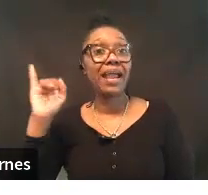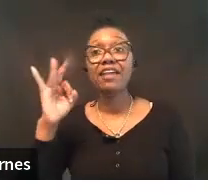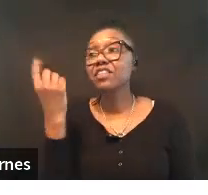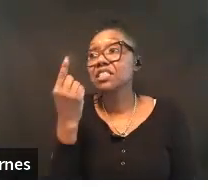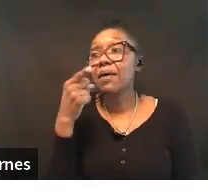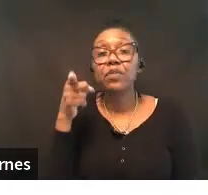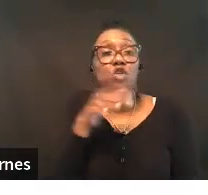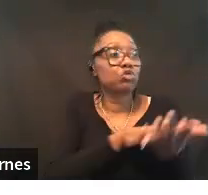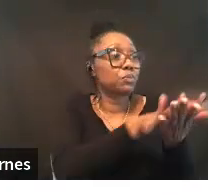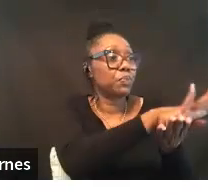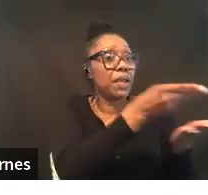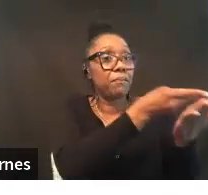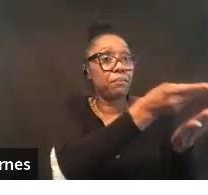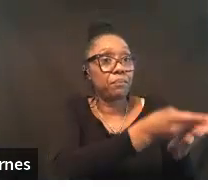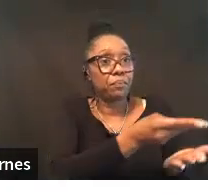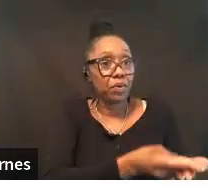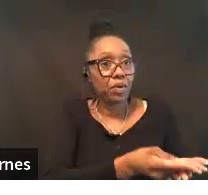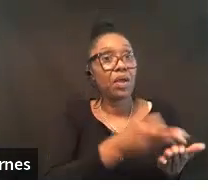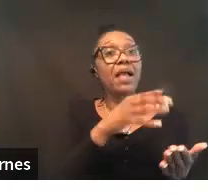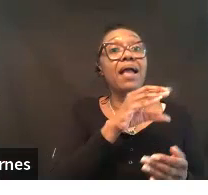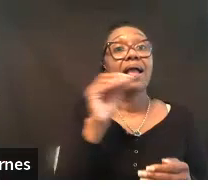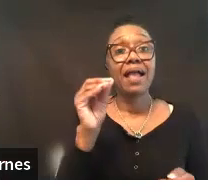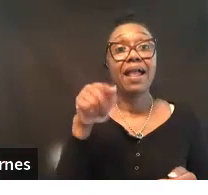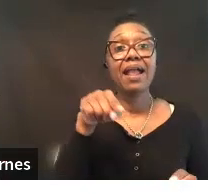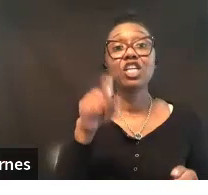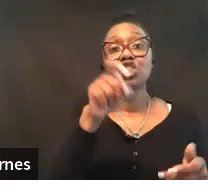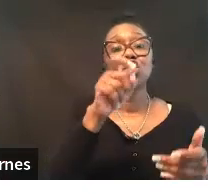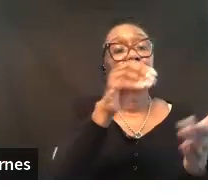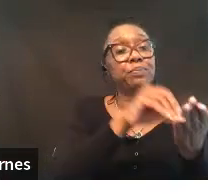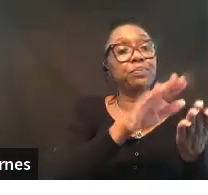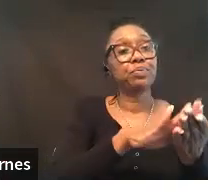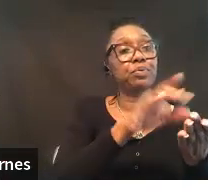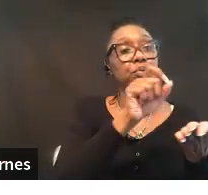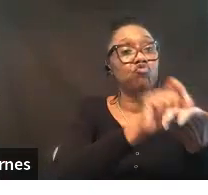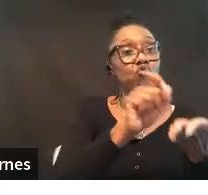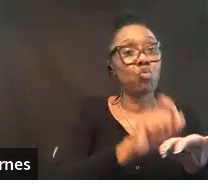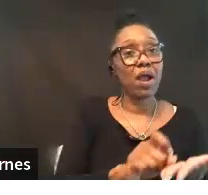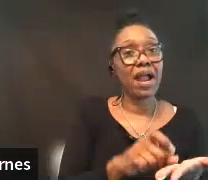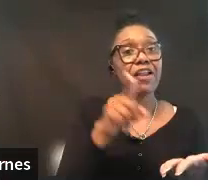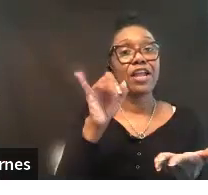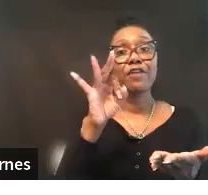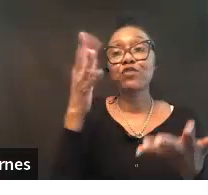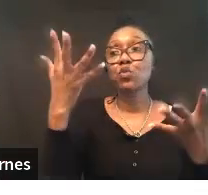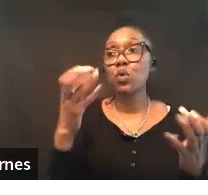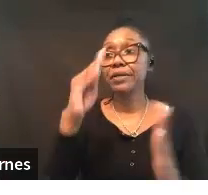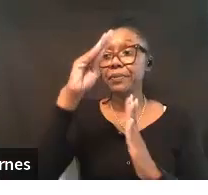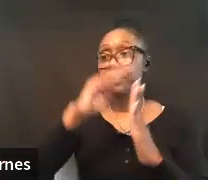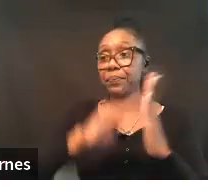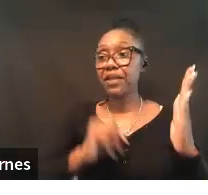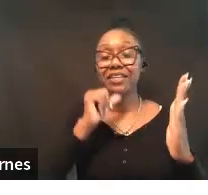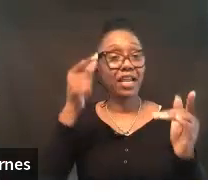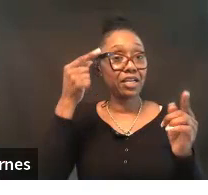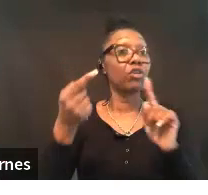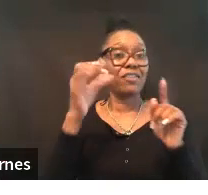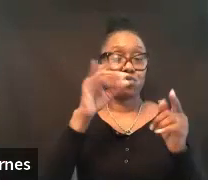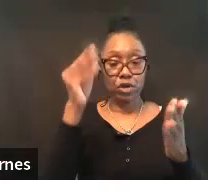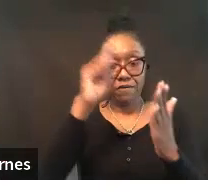The decision by Social Security. Even though some security may. May, deny the use of an early or any other word.